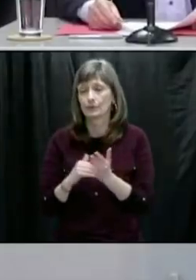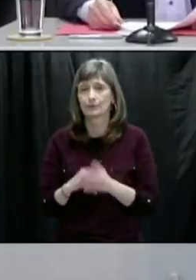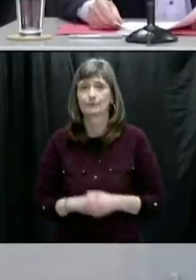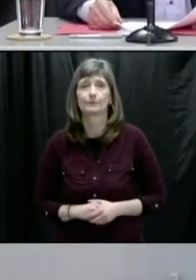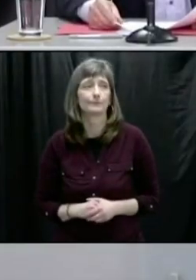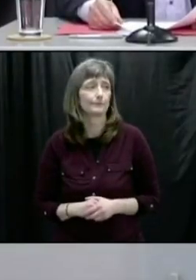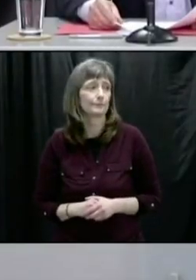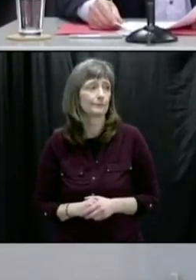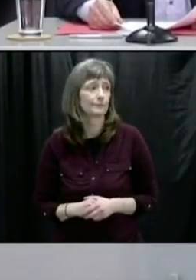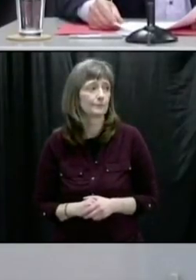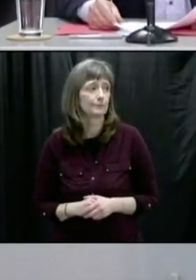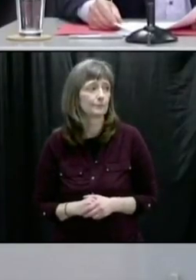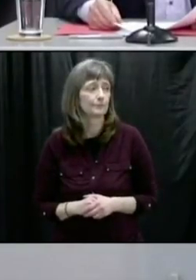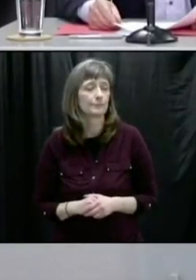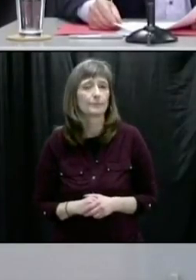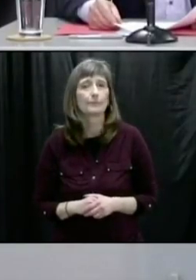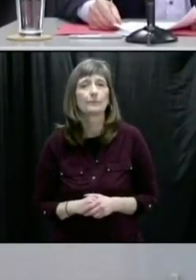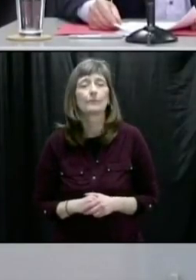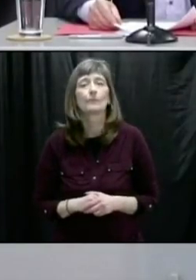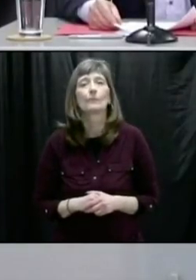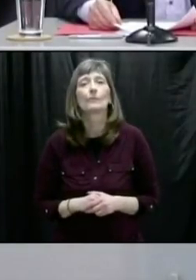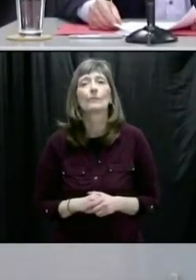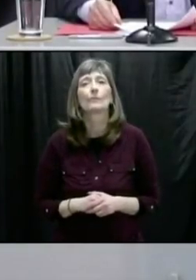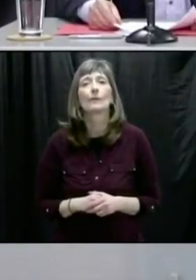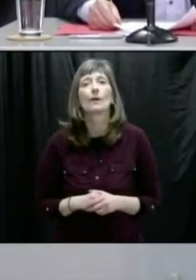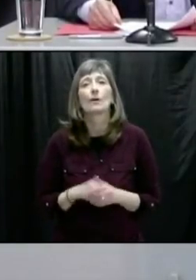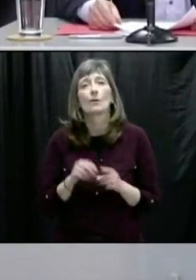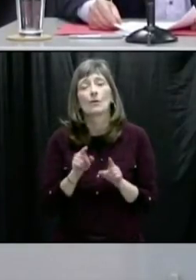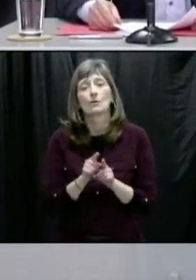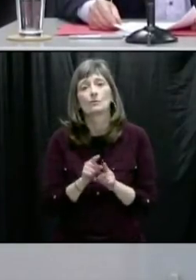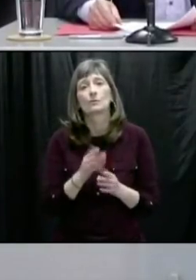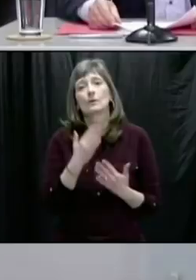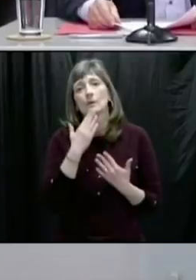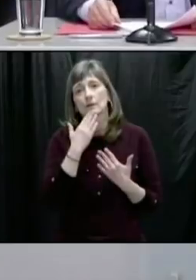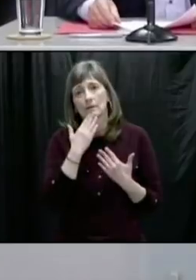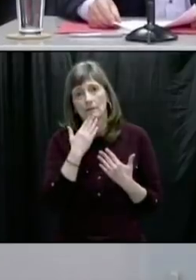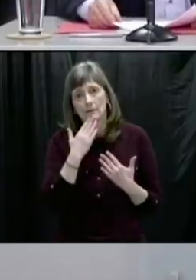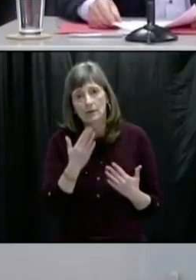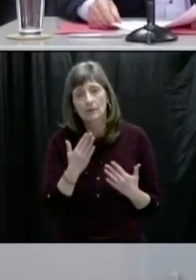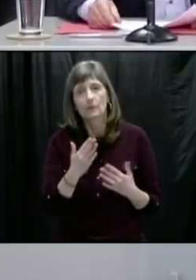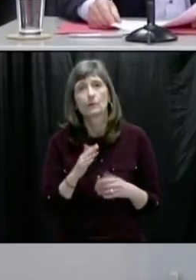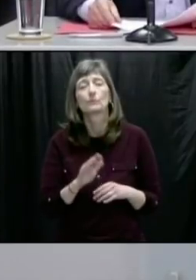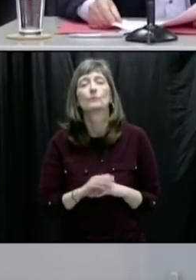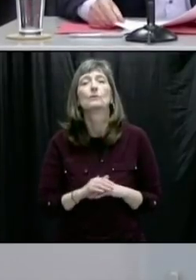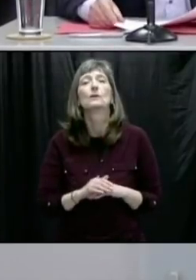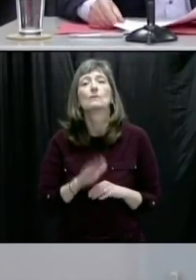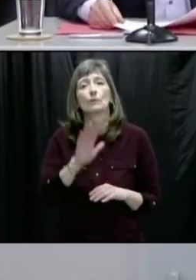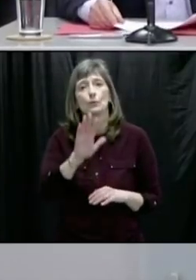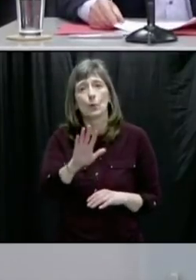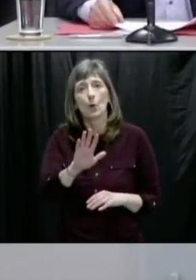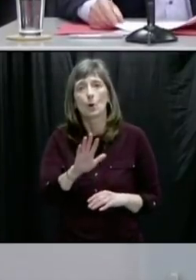THANK YOU. THANK YOU, DR. FITZGERALD. I ALSO WANT TO TAKE THIS